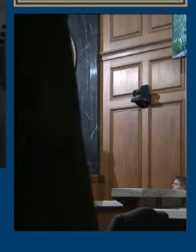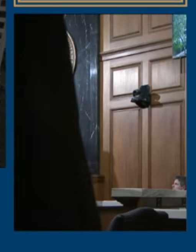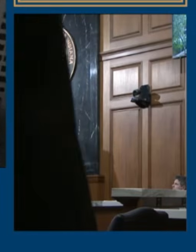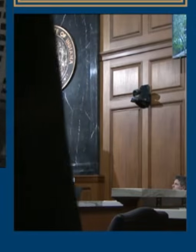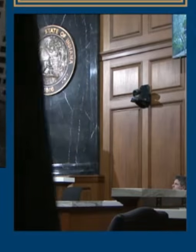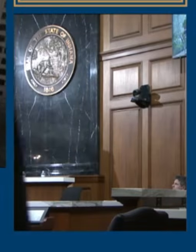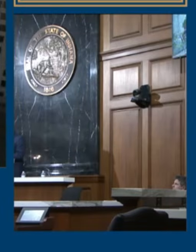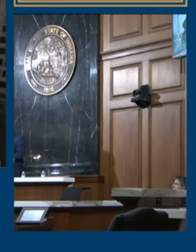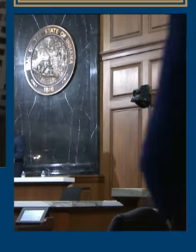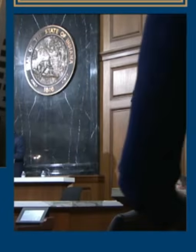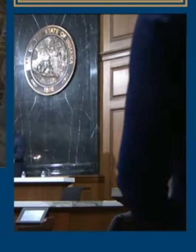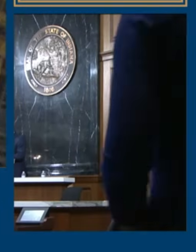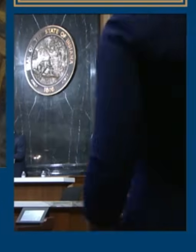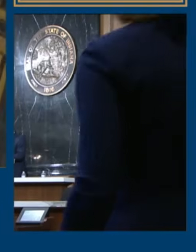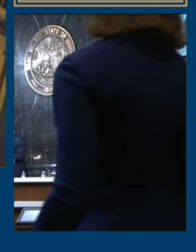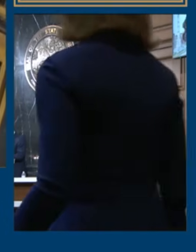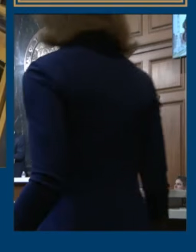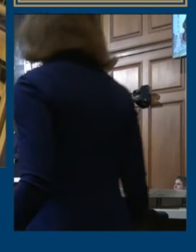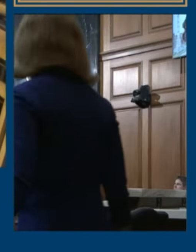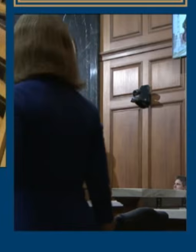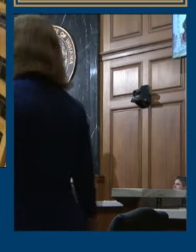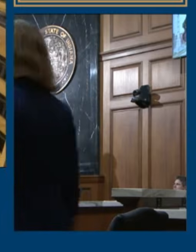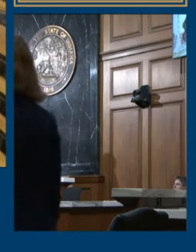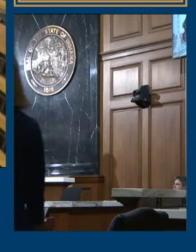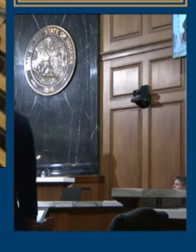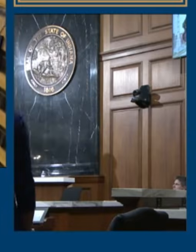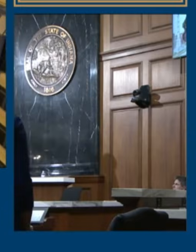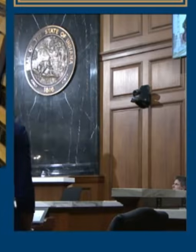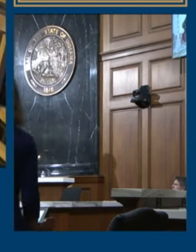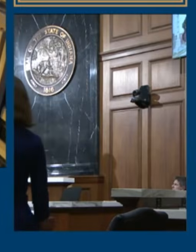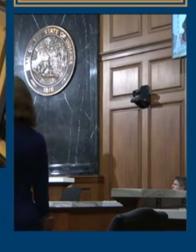HOUSE MINORITY LEADER PHIL GIAQUINTA.